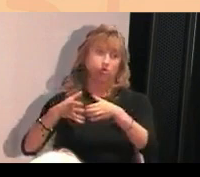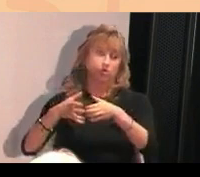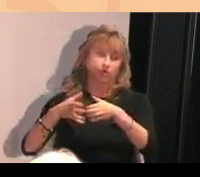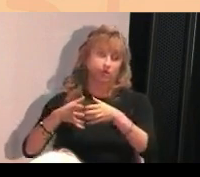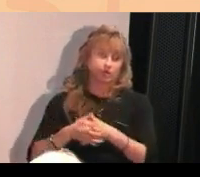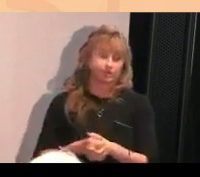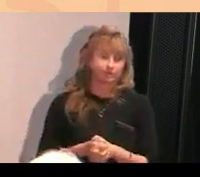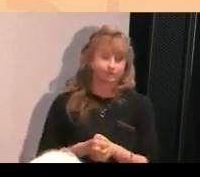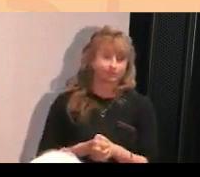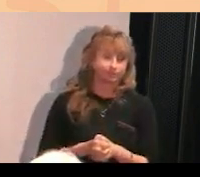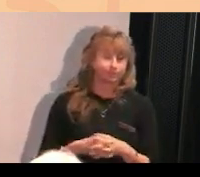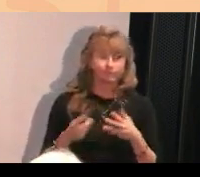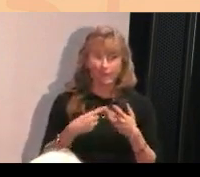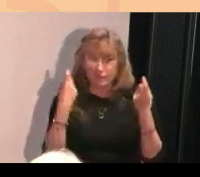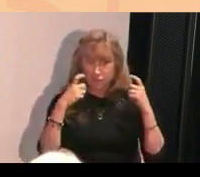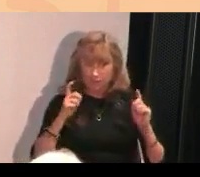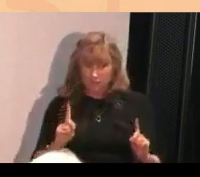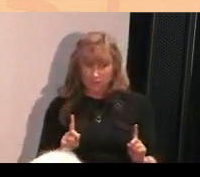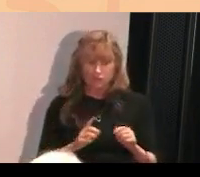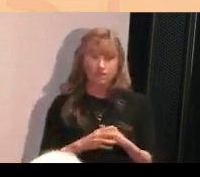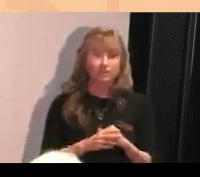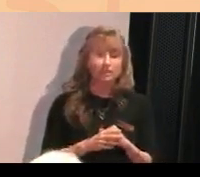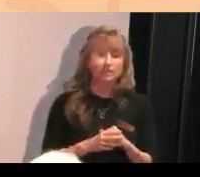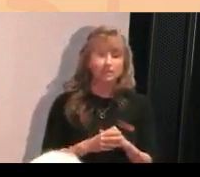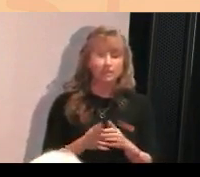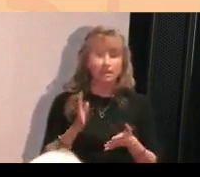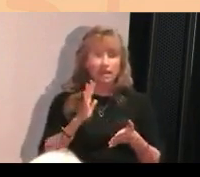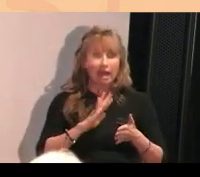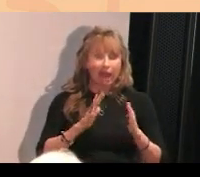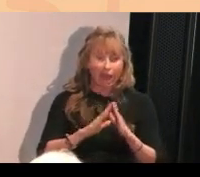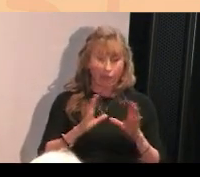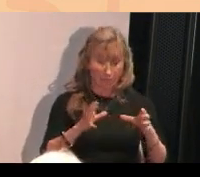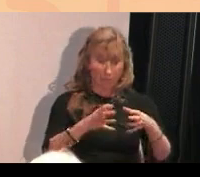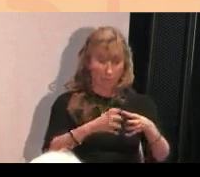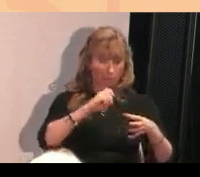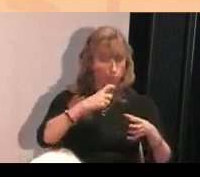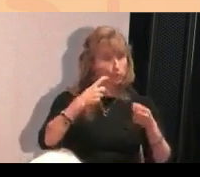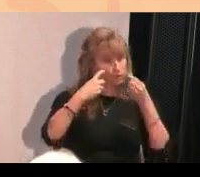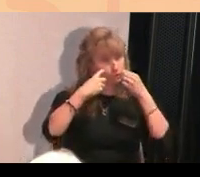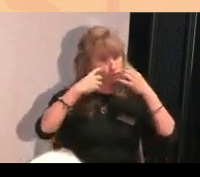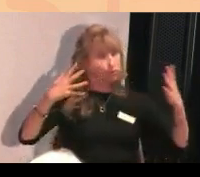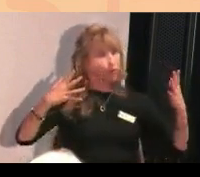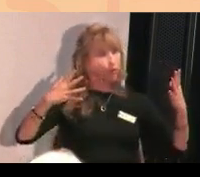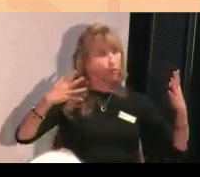another concern was how it will reflect the diversity of First Nations people and how